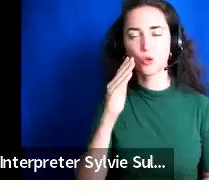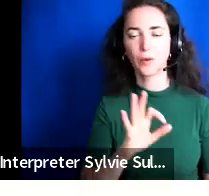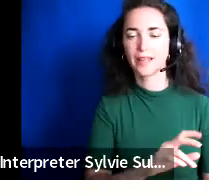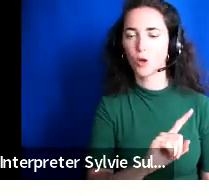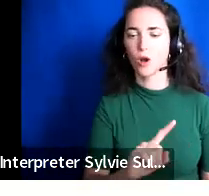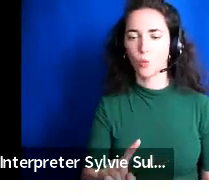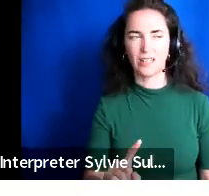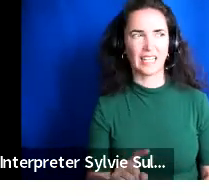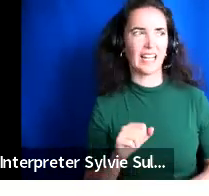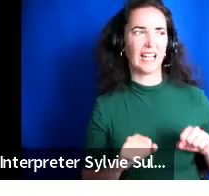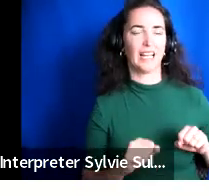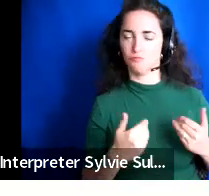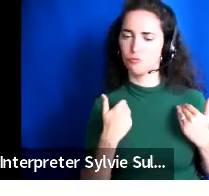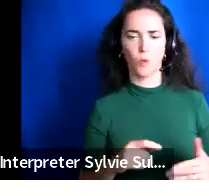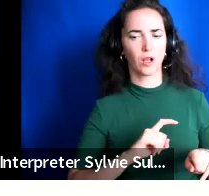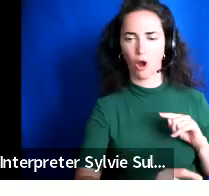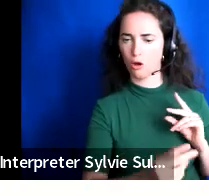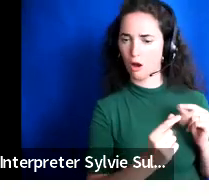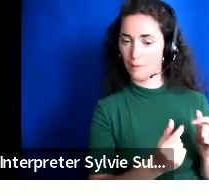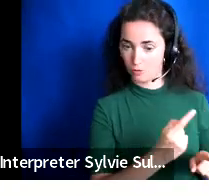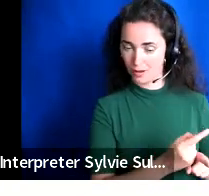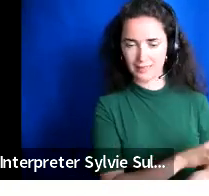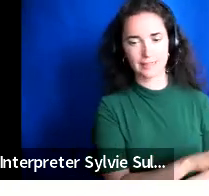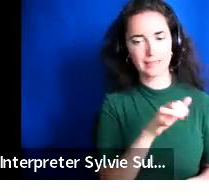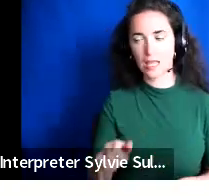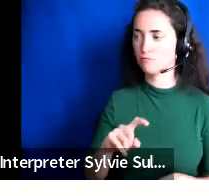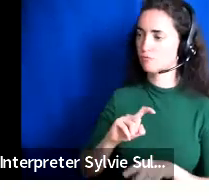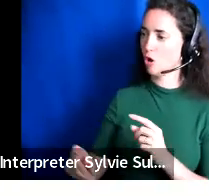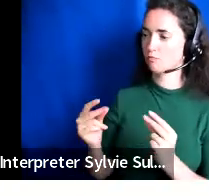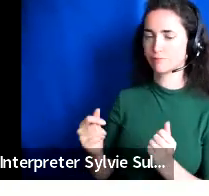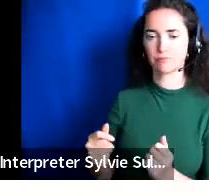1, one.